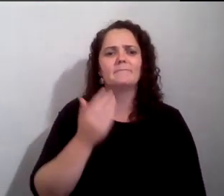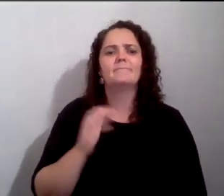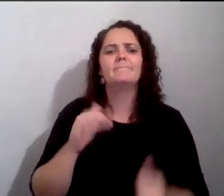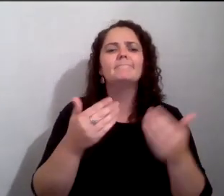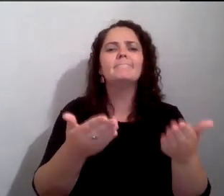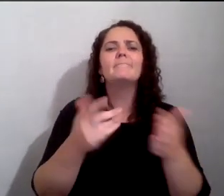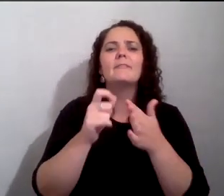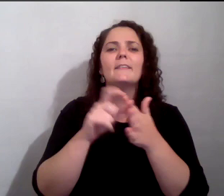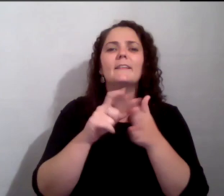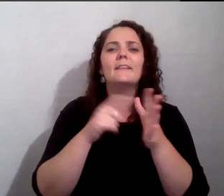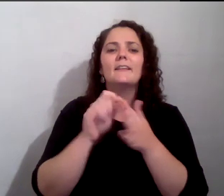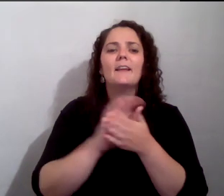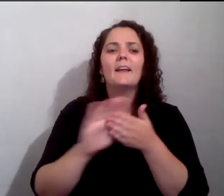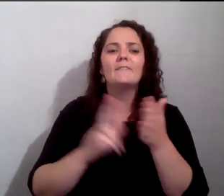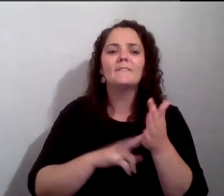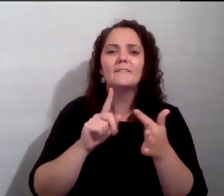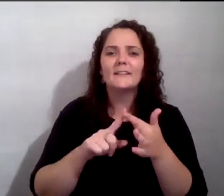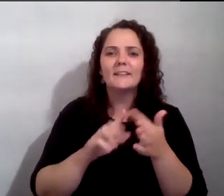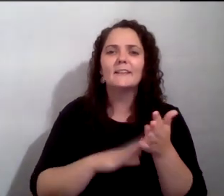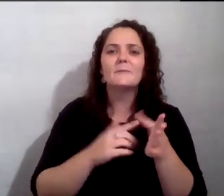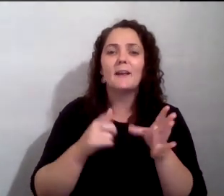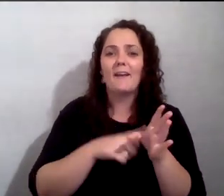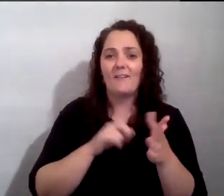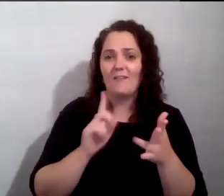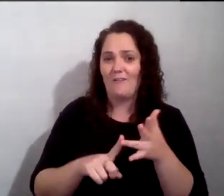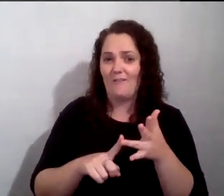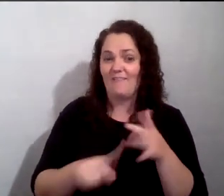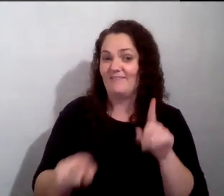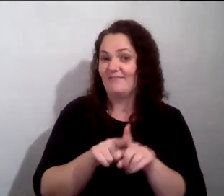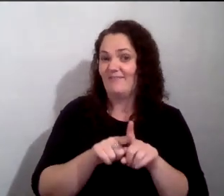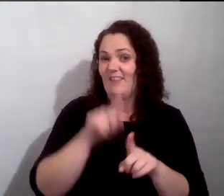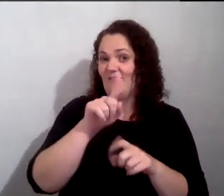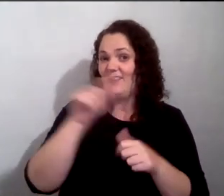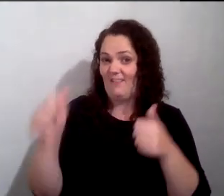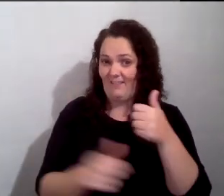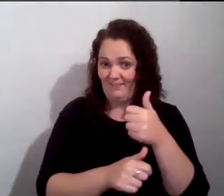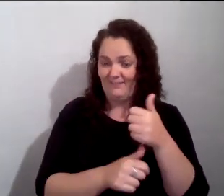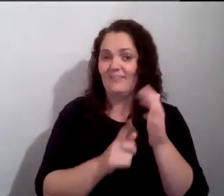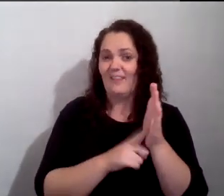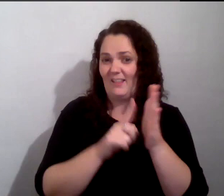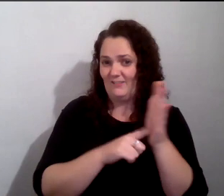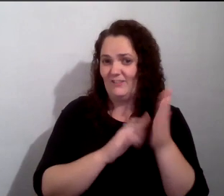Now Daphne mayo here was one of Harvey’s students. She also as you might know